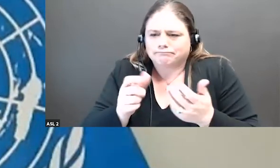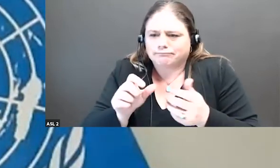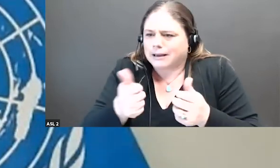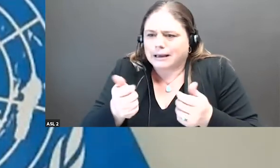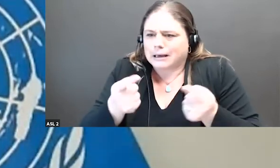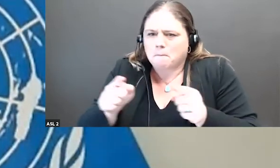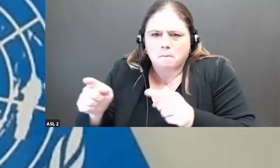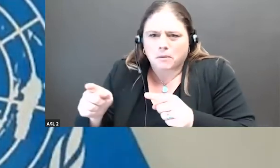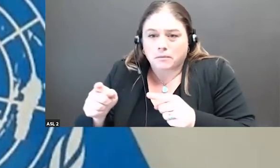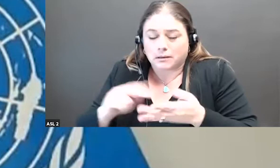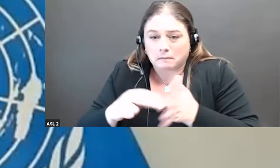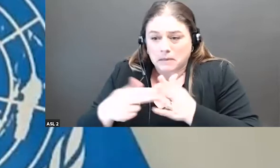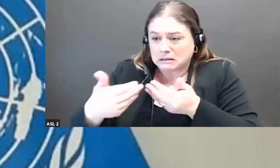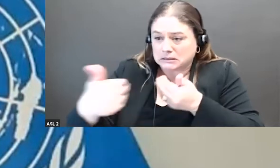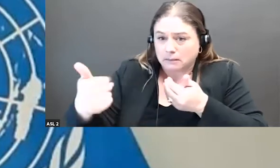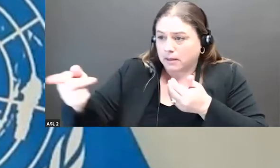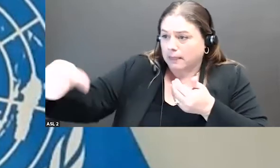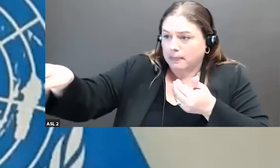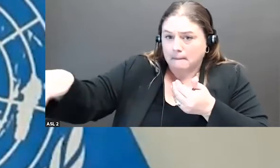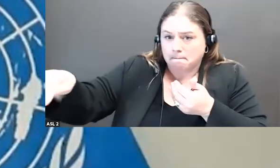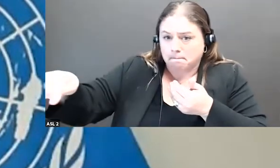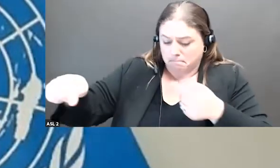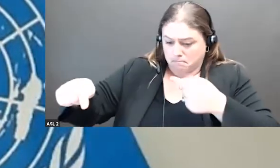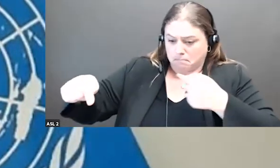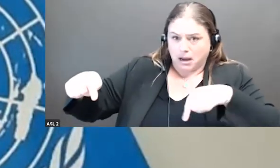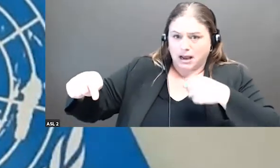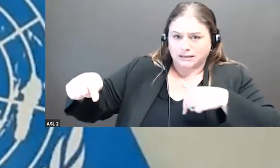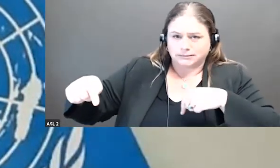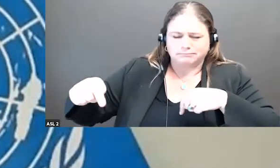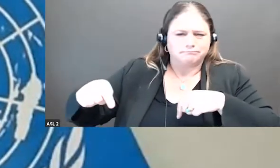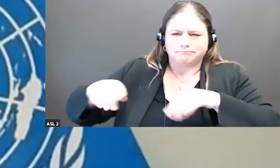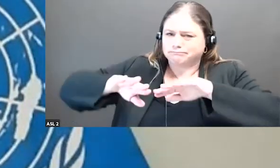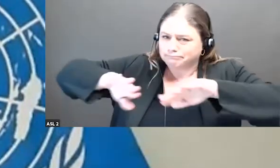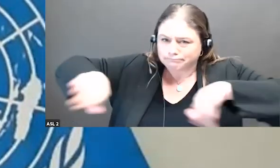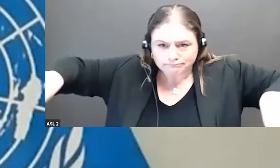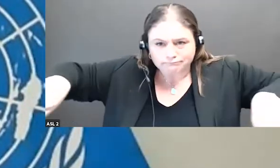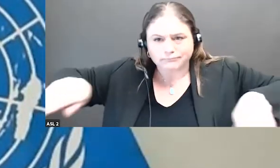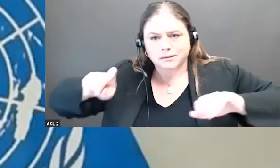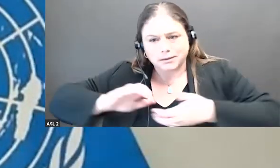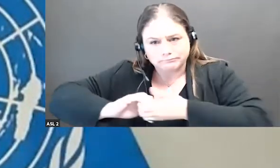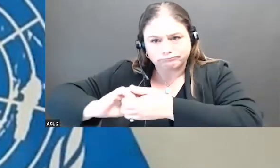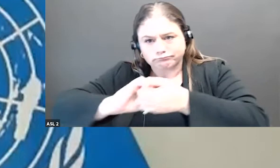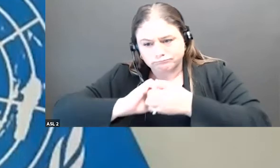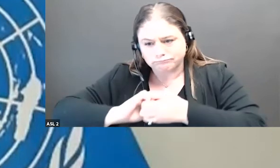us. It's about us. We have to be a society that truly celebrates our humanity, that celebrates